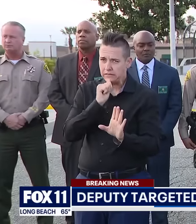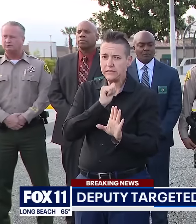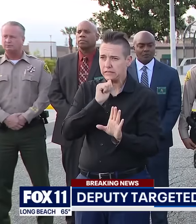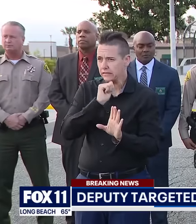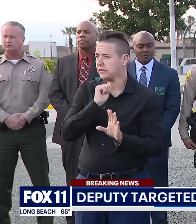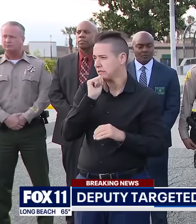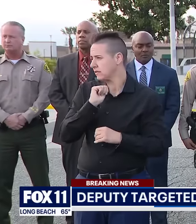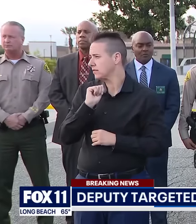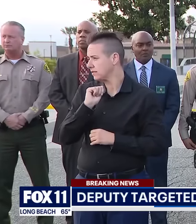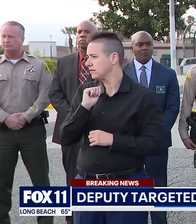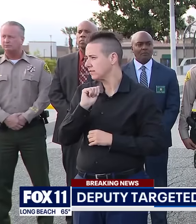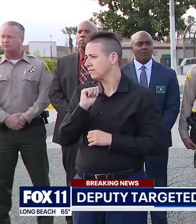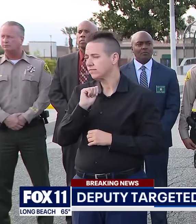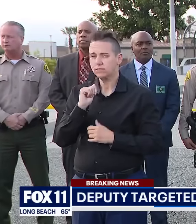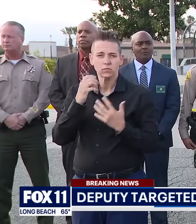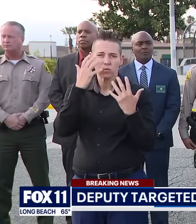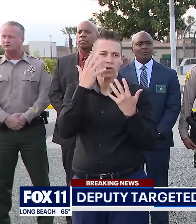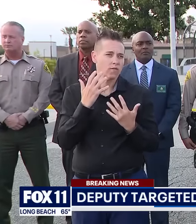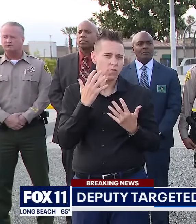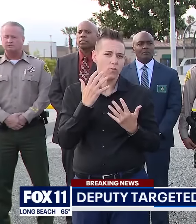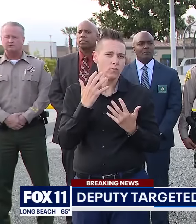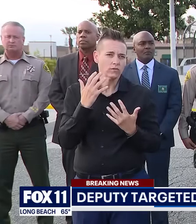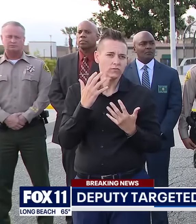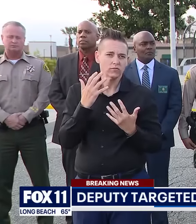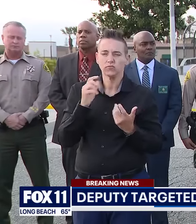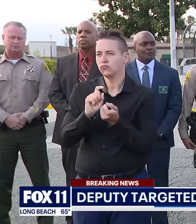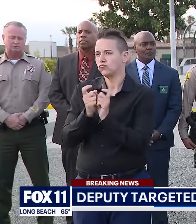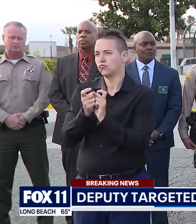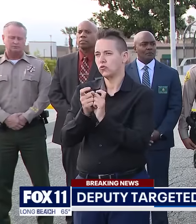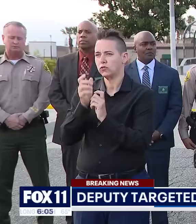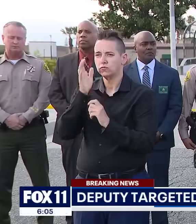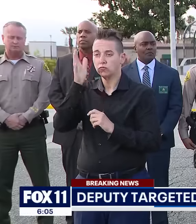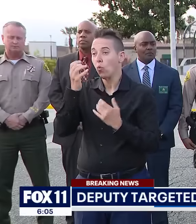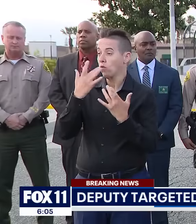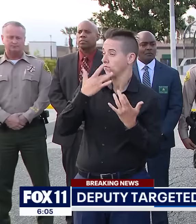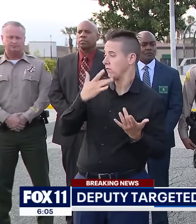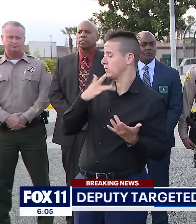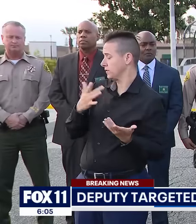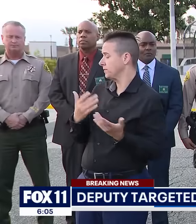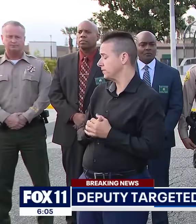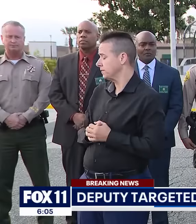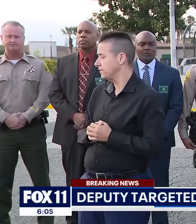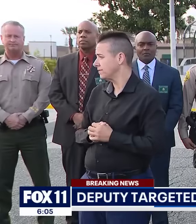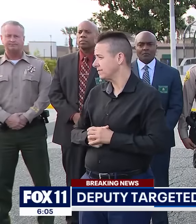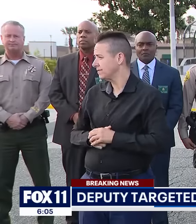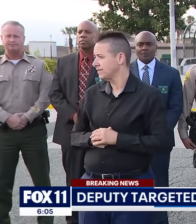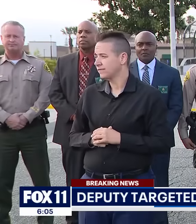just to be clear, the provide is preliminary and it's going to change. So I'll try and